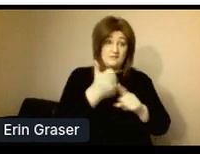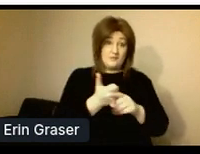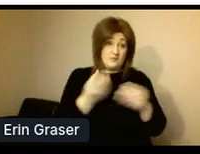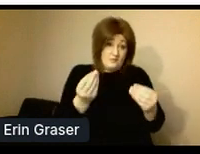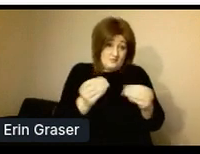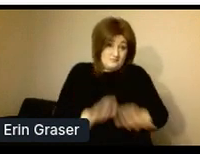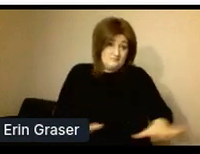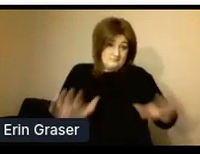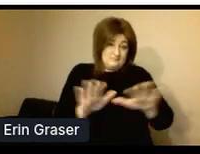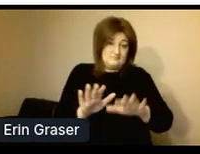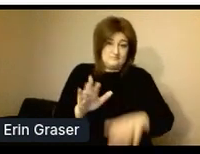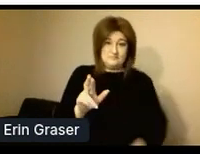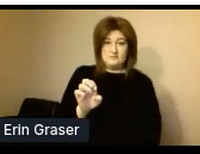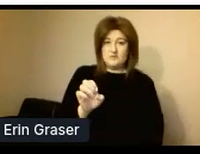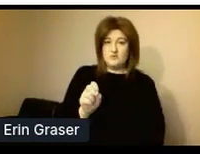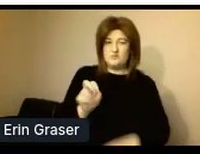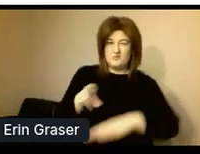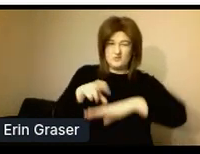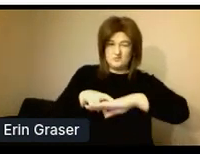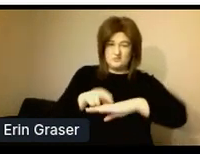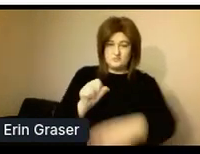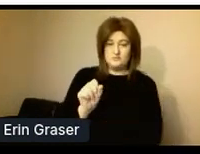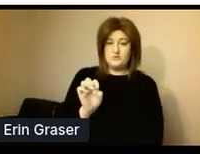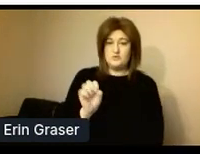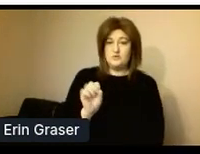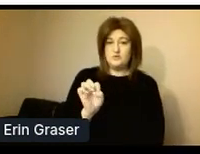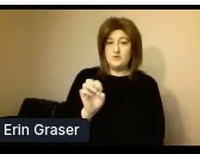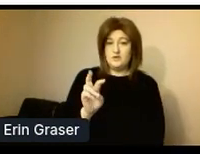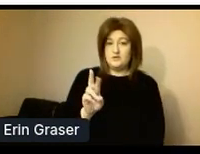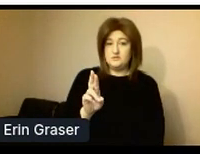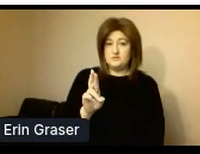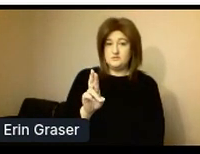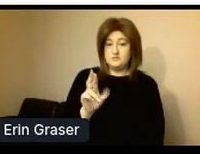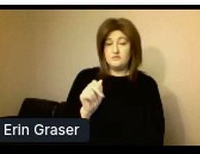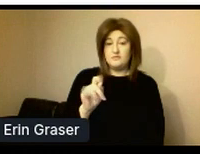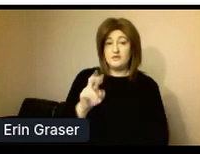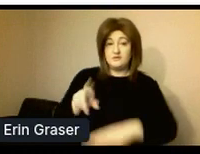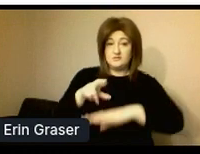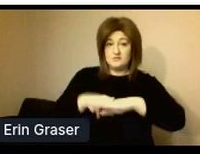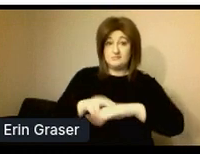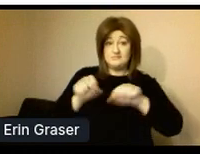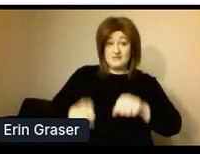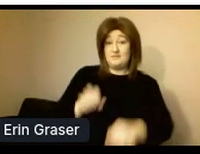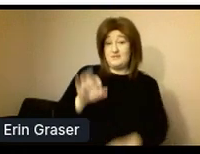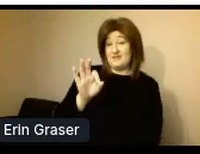And on some reservations, it's as high as 96%.